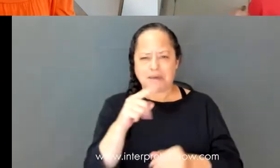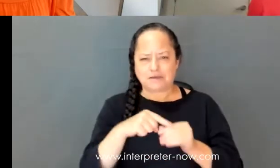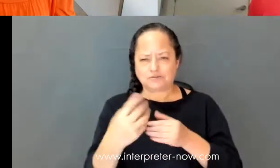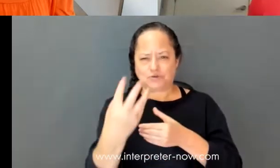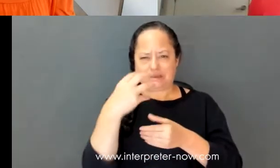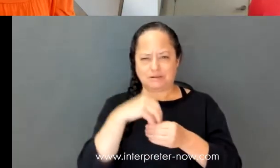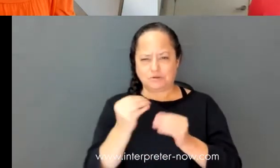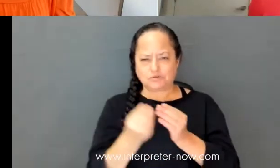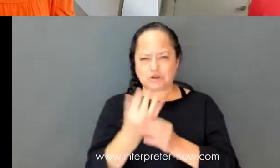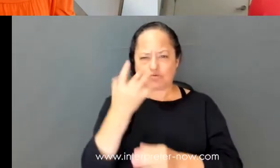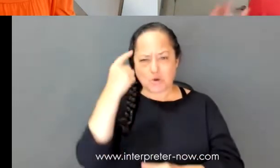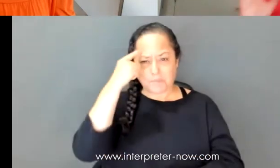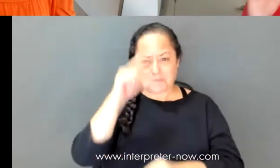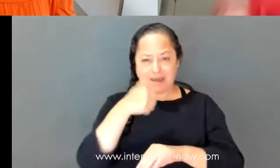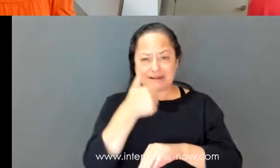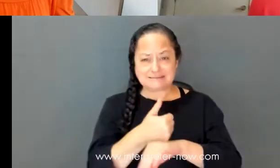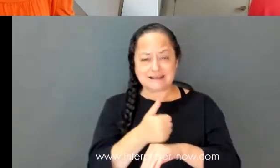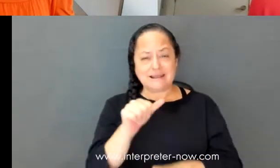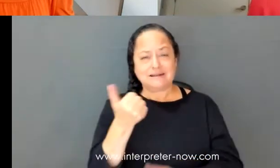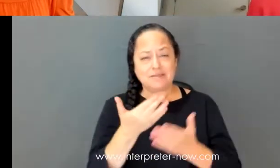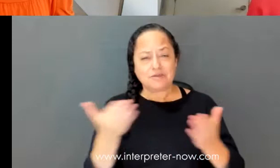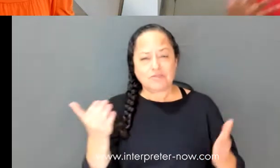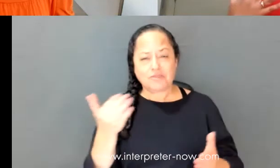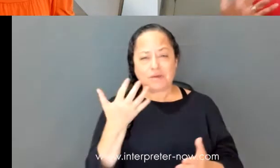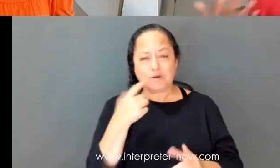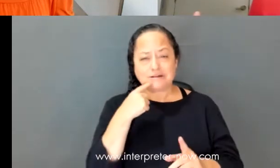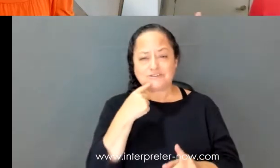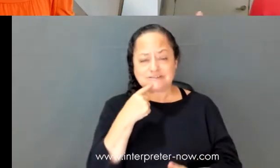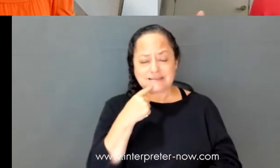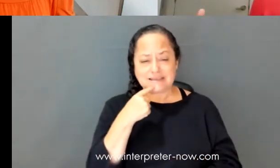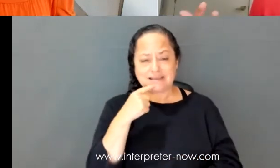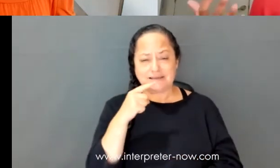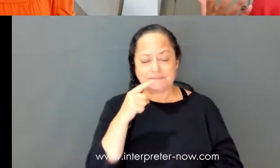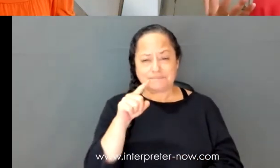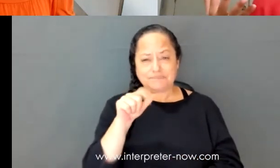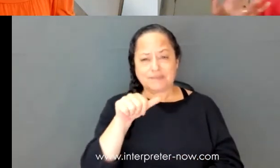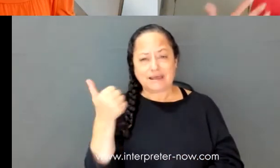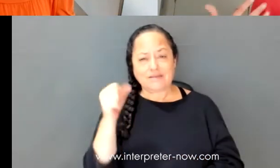The other thing I wanted to also say is the flip side for the person who is encountering